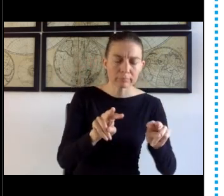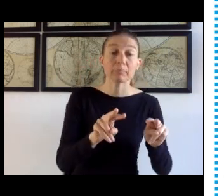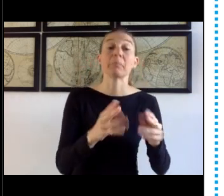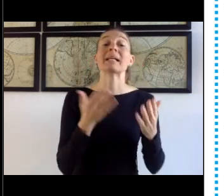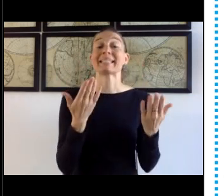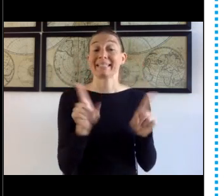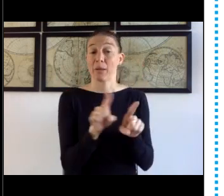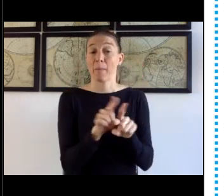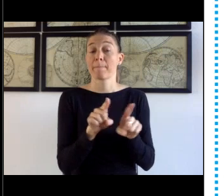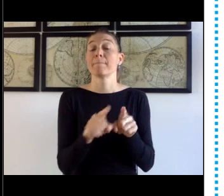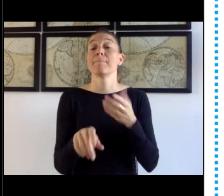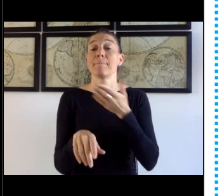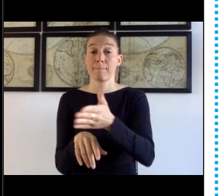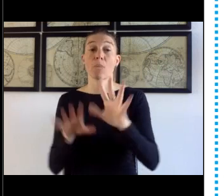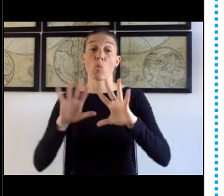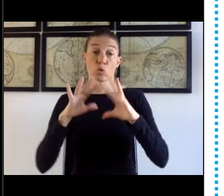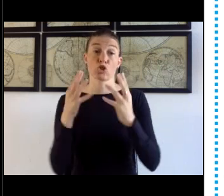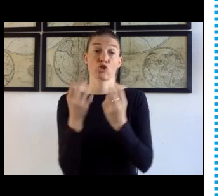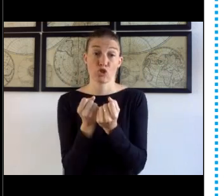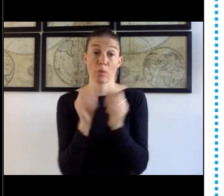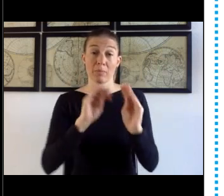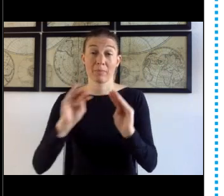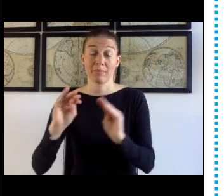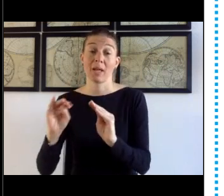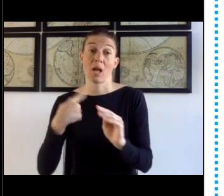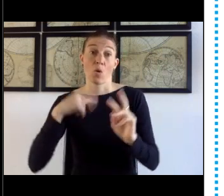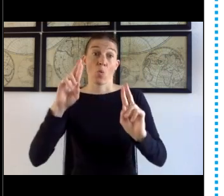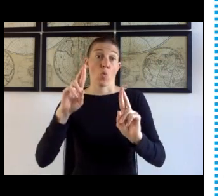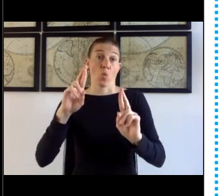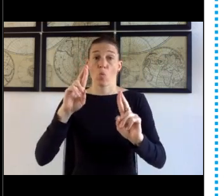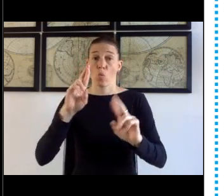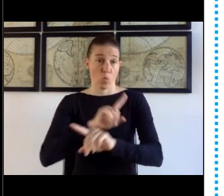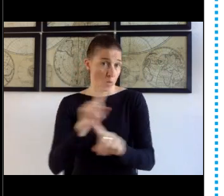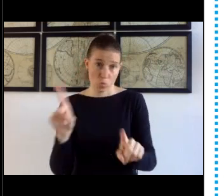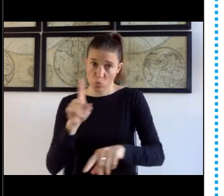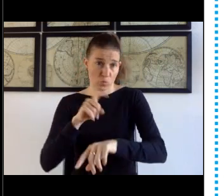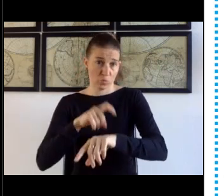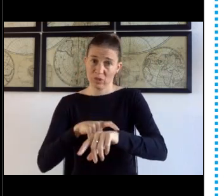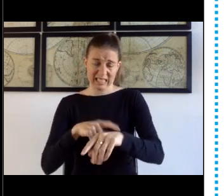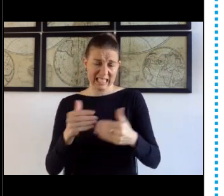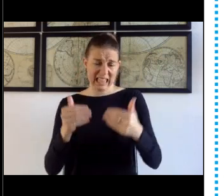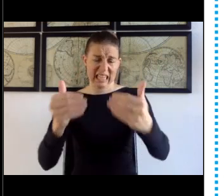And this I hope won't be delayed with Corona. And this is also done by the consultancy Steer.